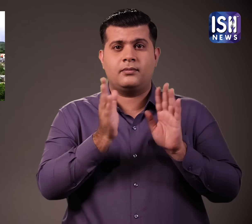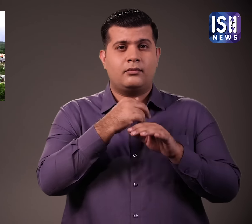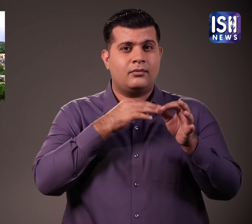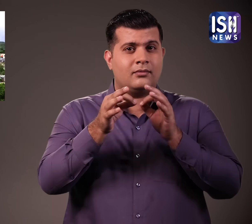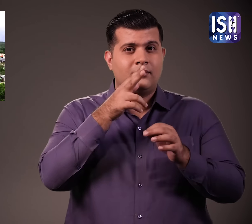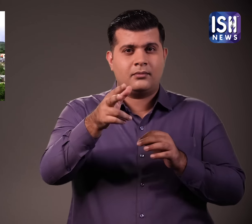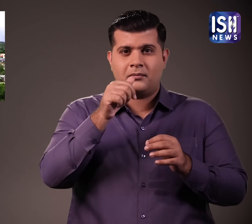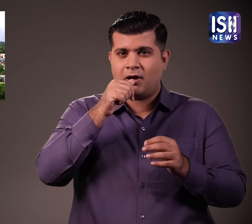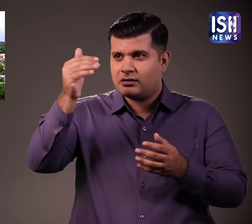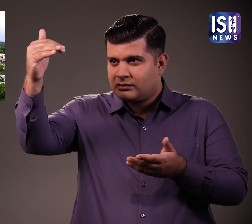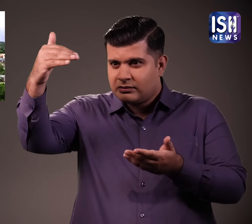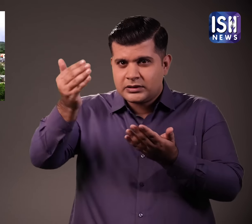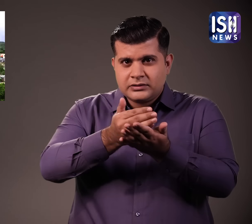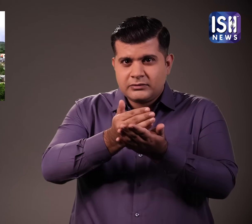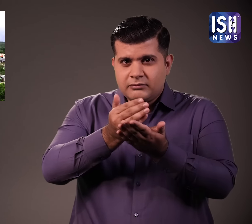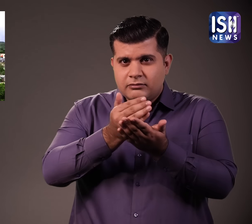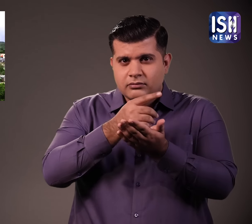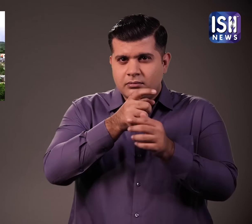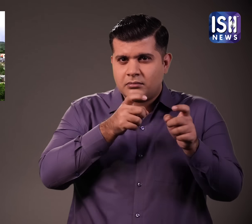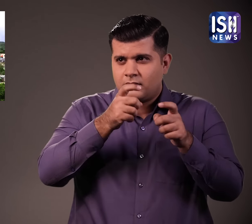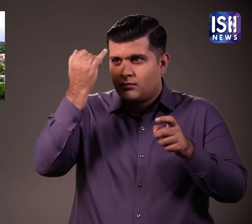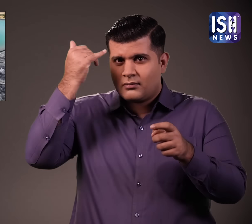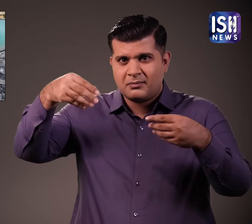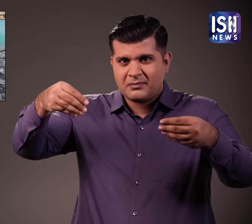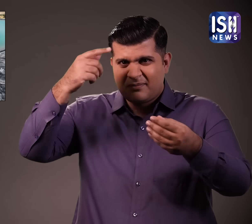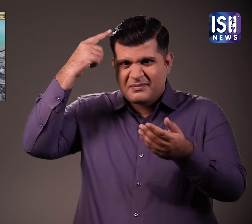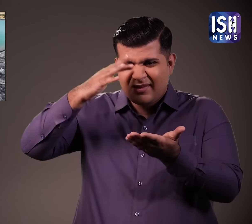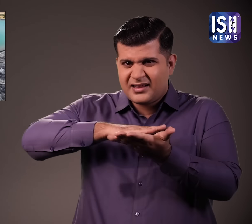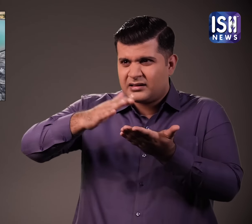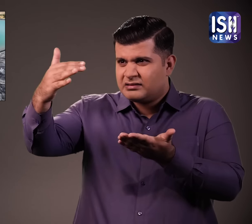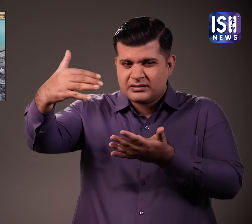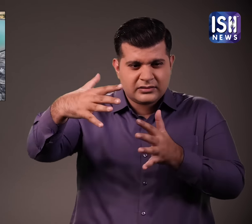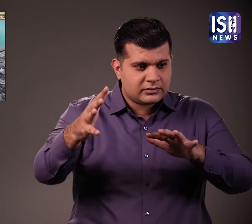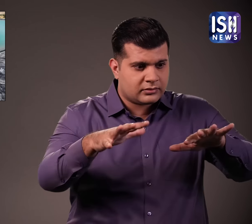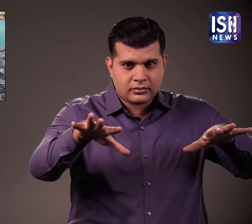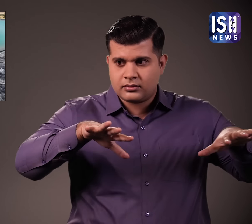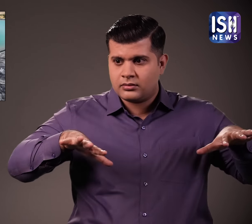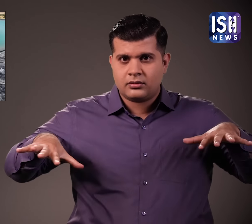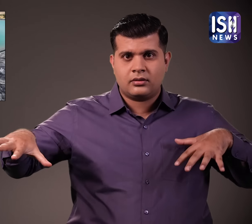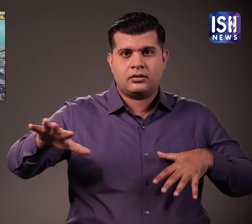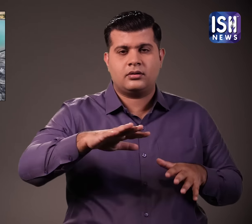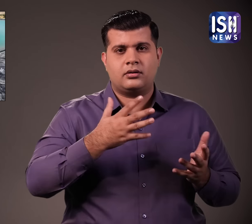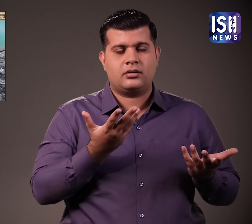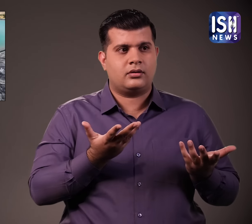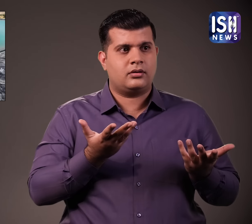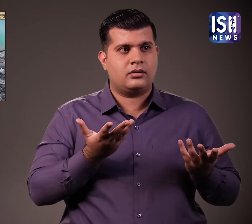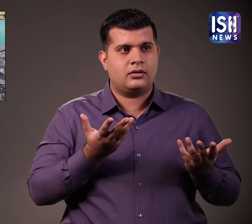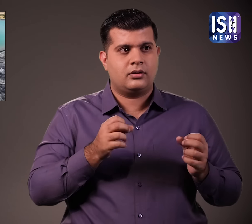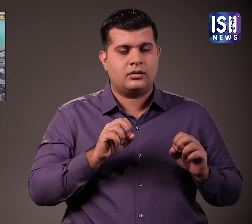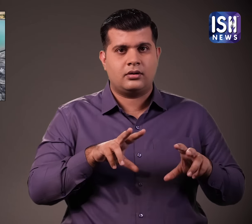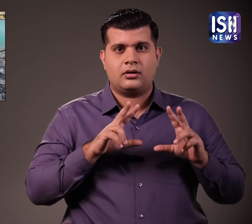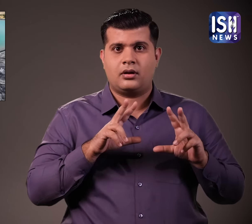It was surprising to see the various water conservation projects.